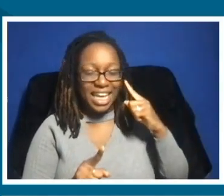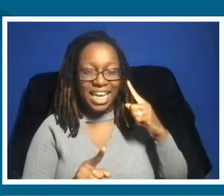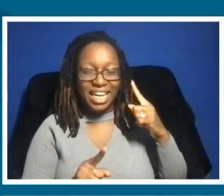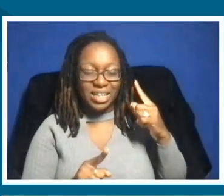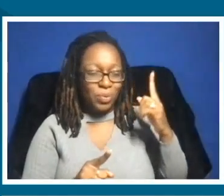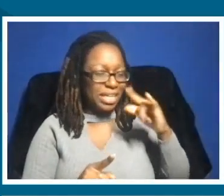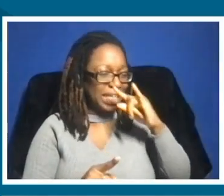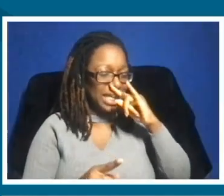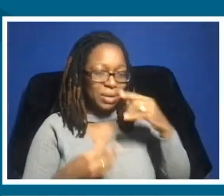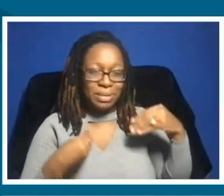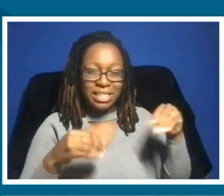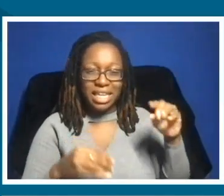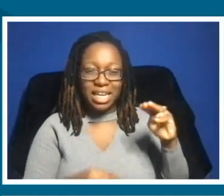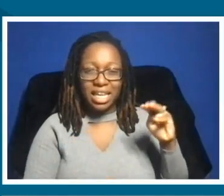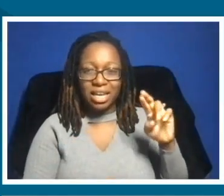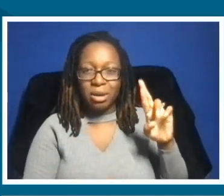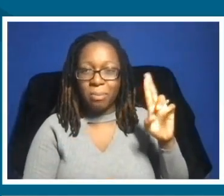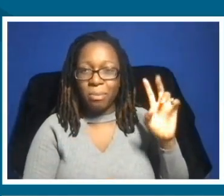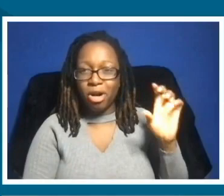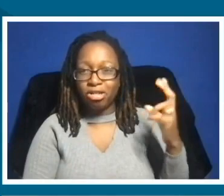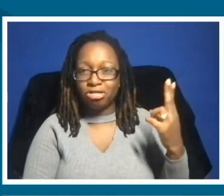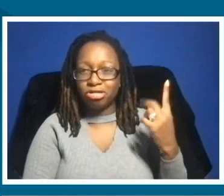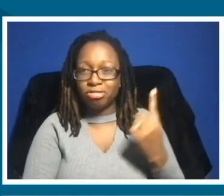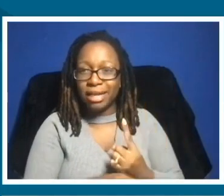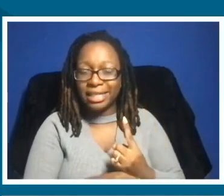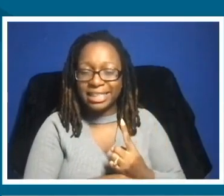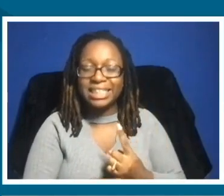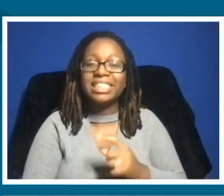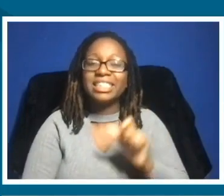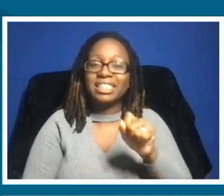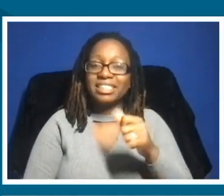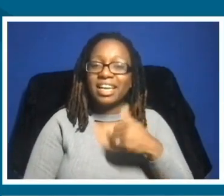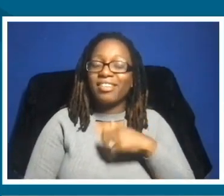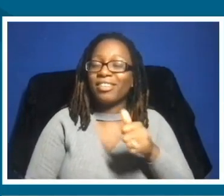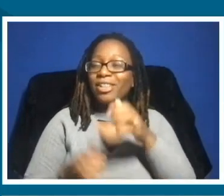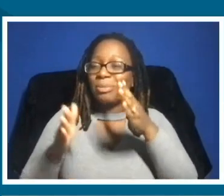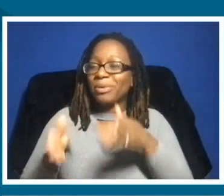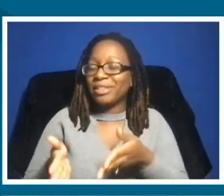a good example in connection with the person who asked about permissions